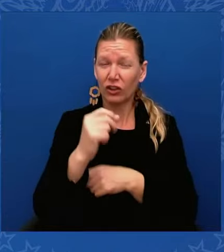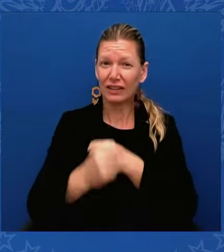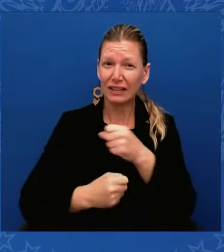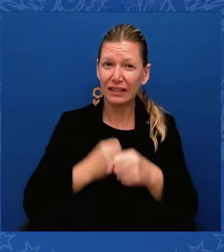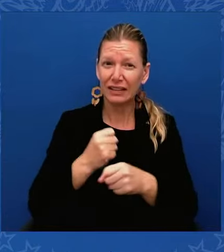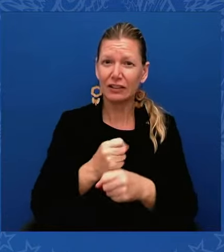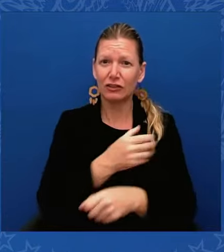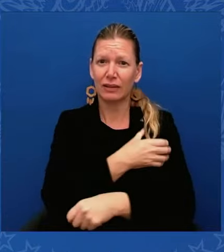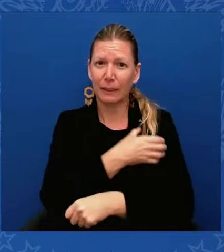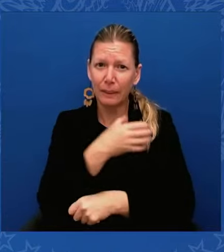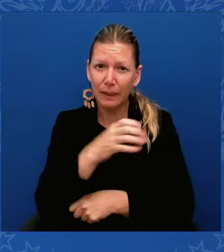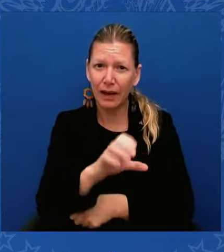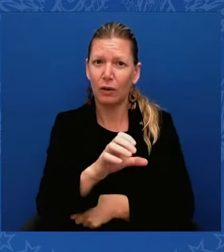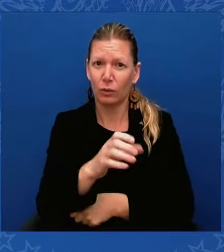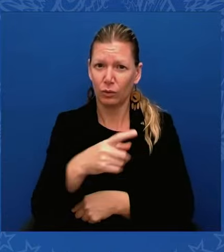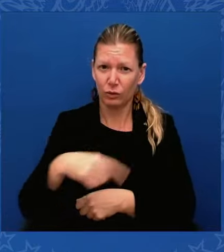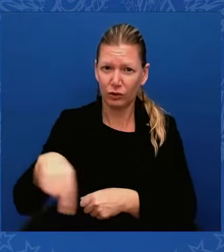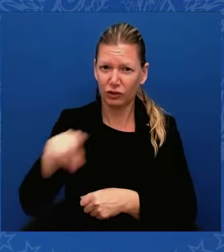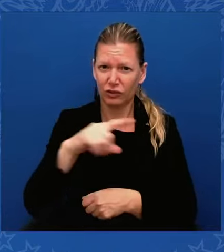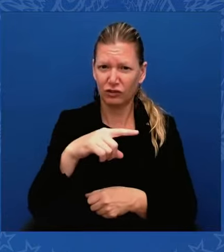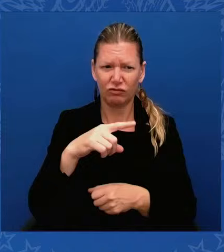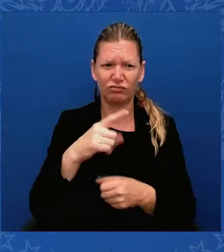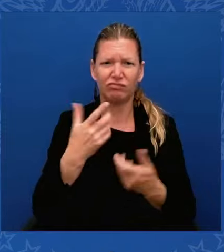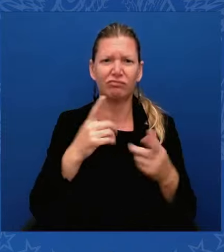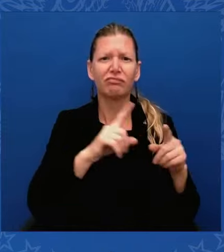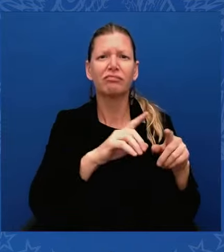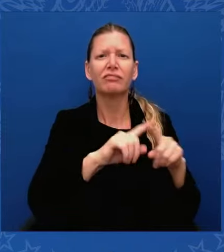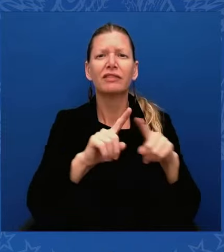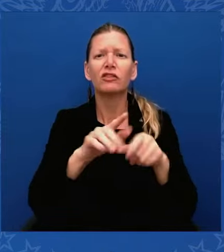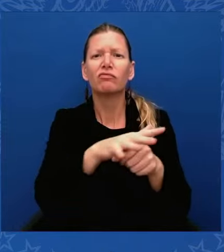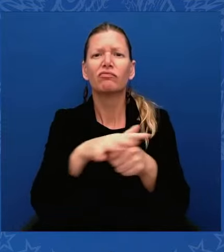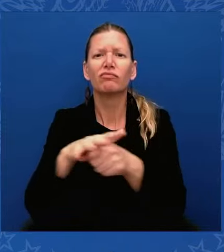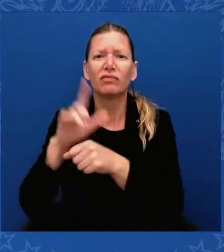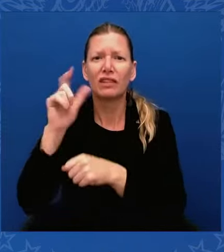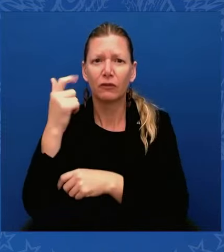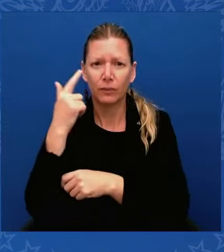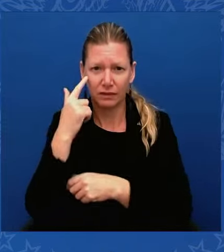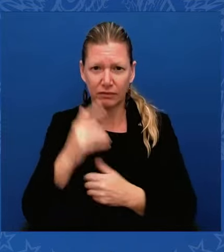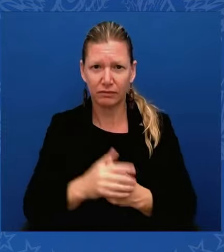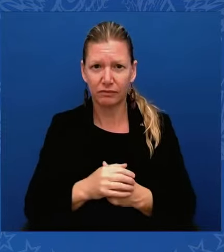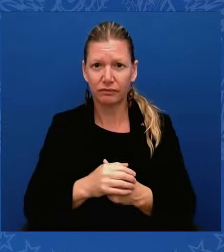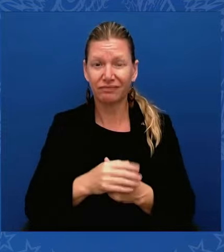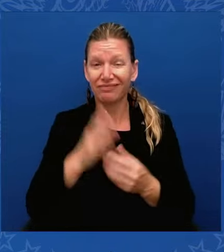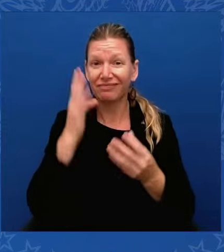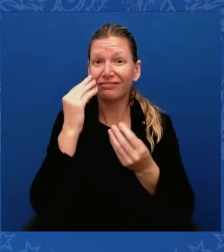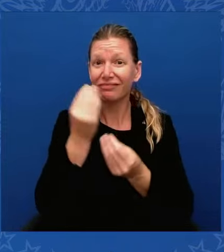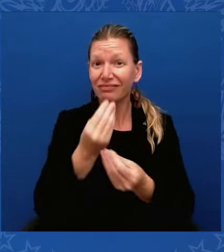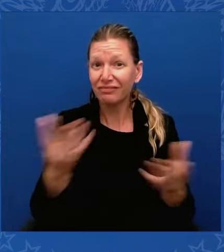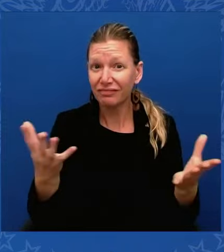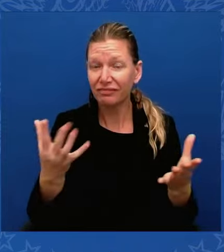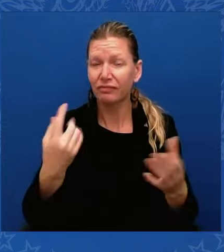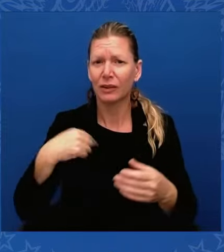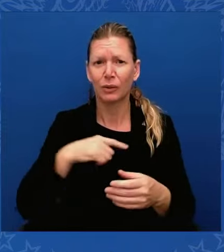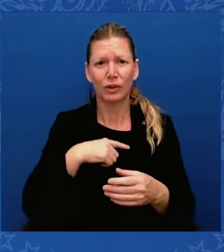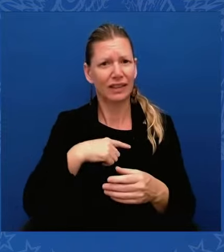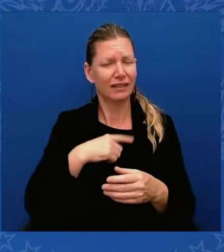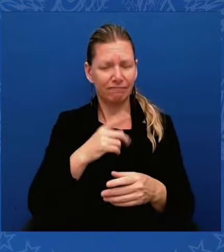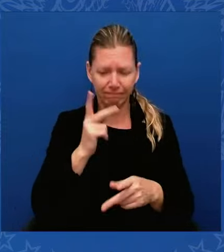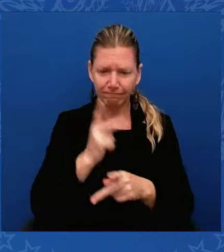And let me say, I have kept our commitment to having an administration that looks like America. I made that commitment when I got elected.